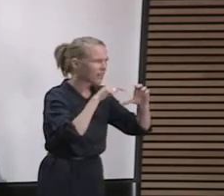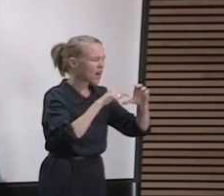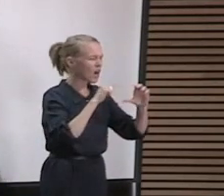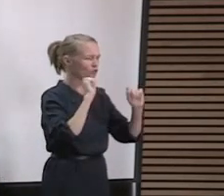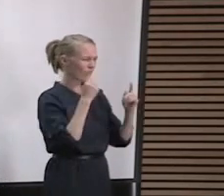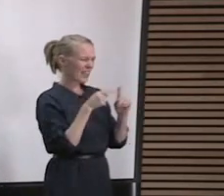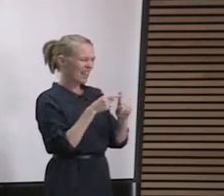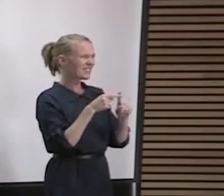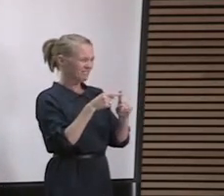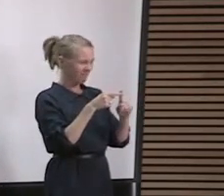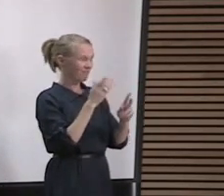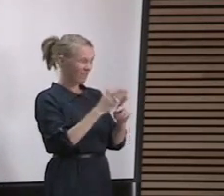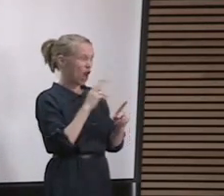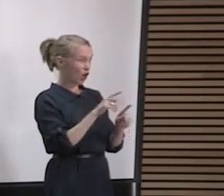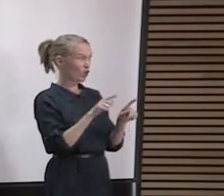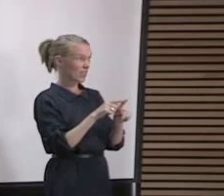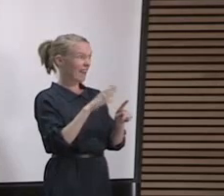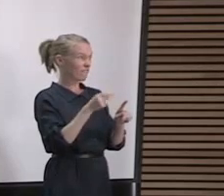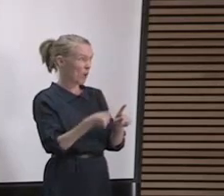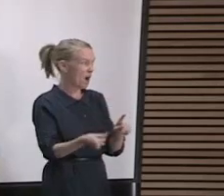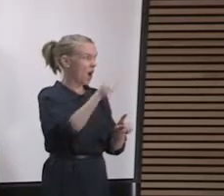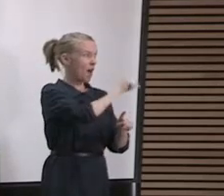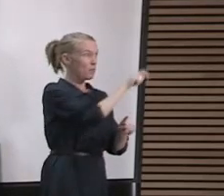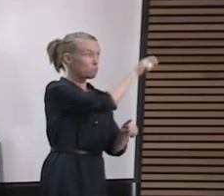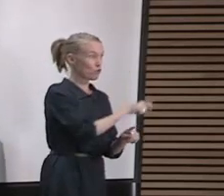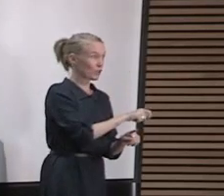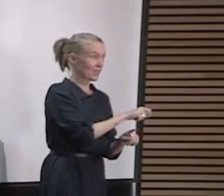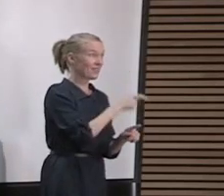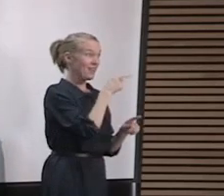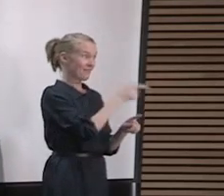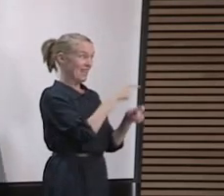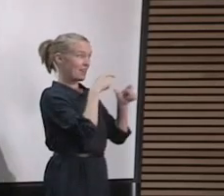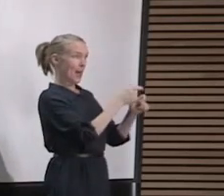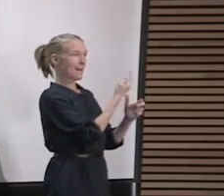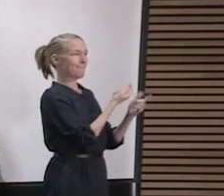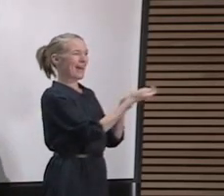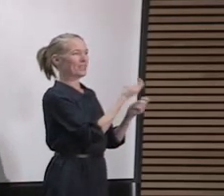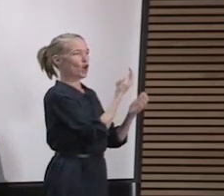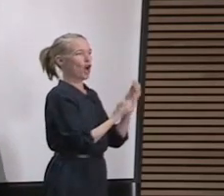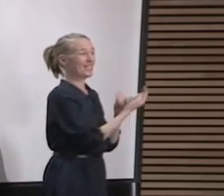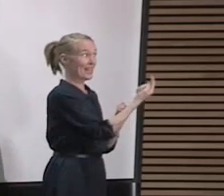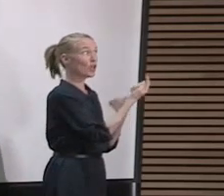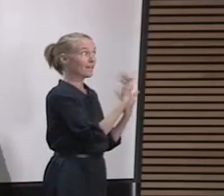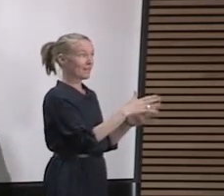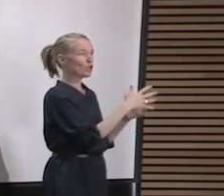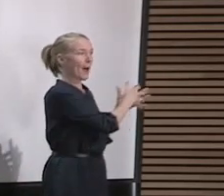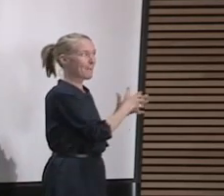worker has means that he caught it from the person who was the case diagnosed in the